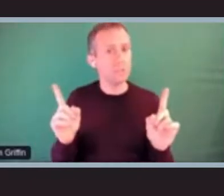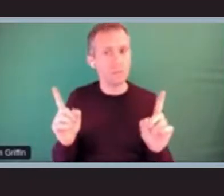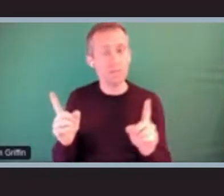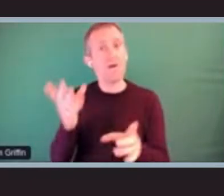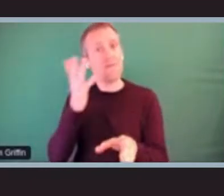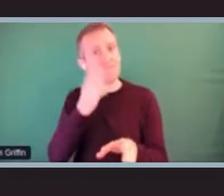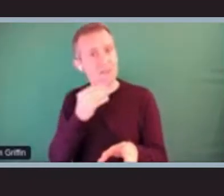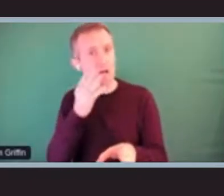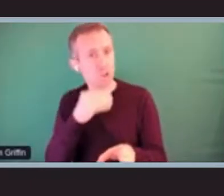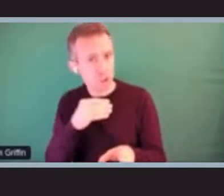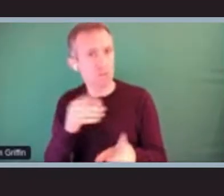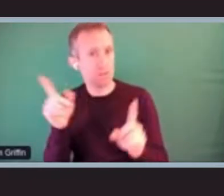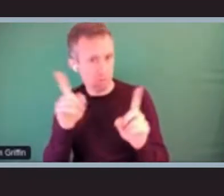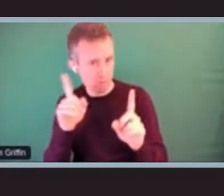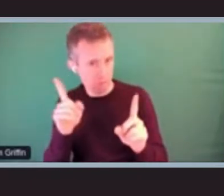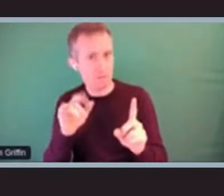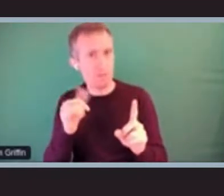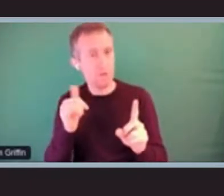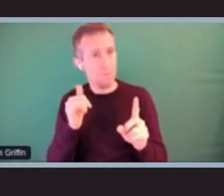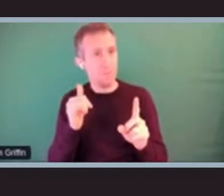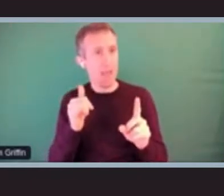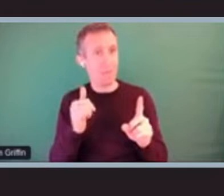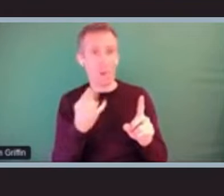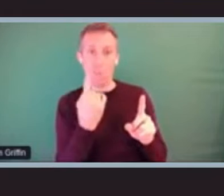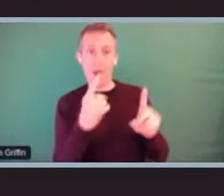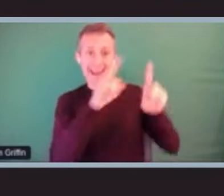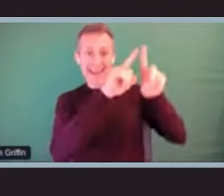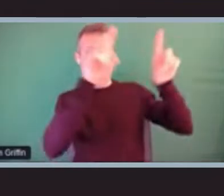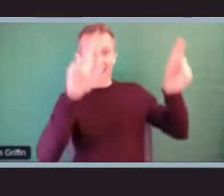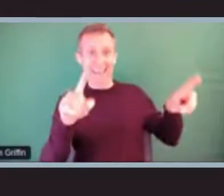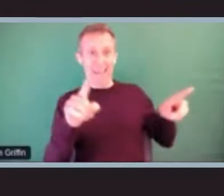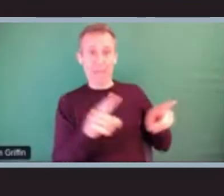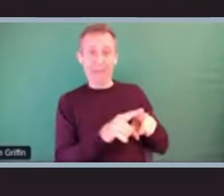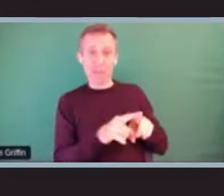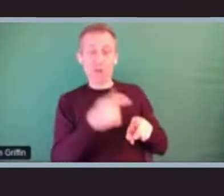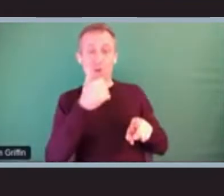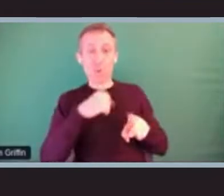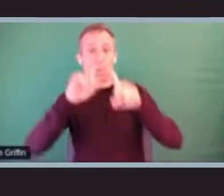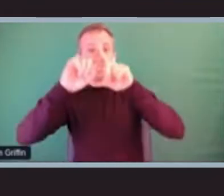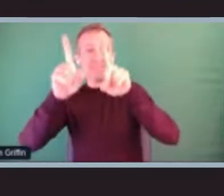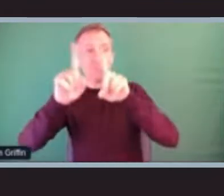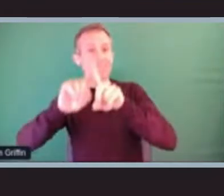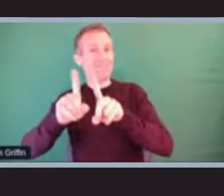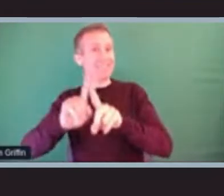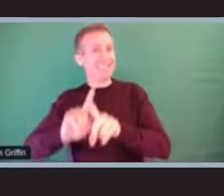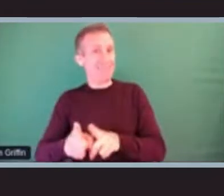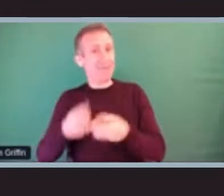You might write different descriptions for the same image as the context, audience and function changes.